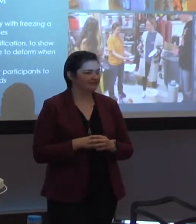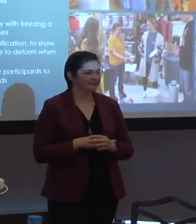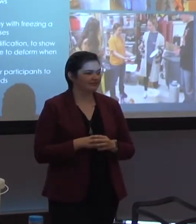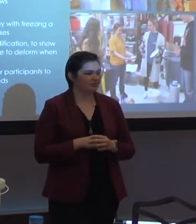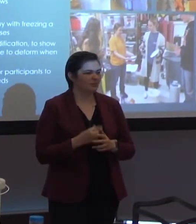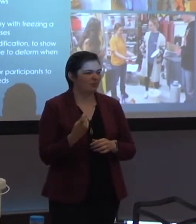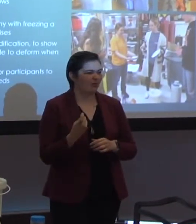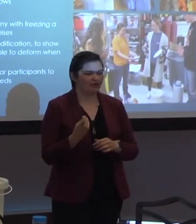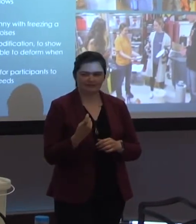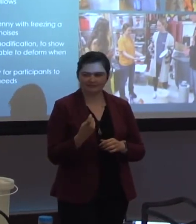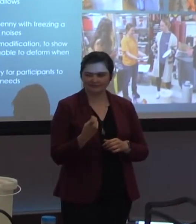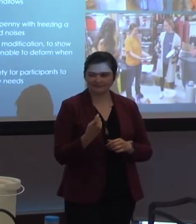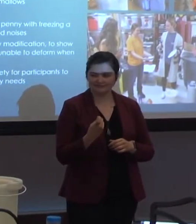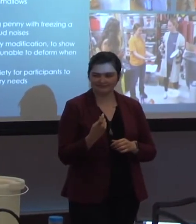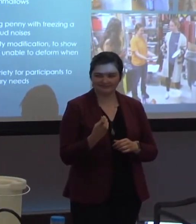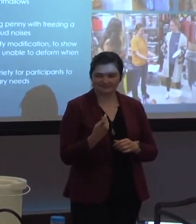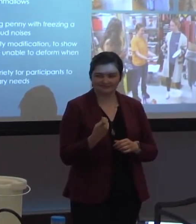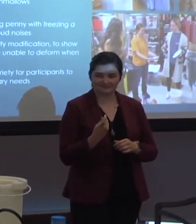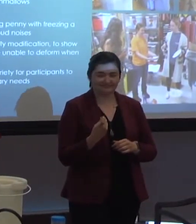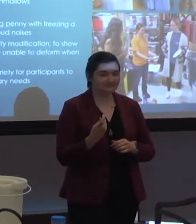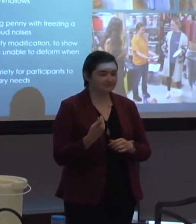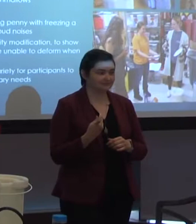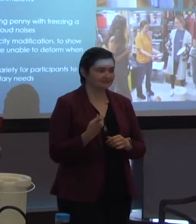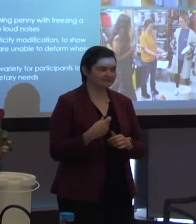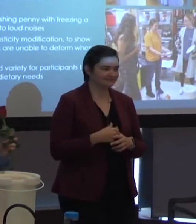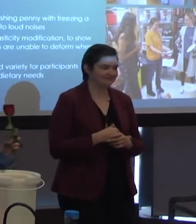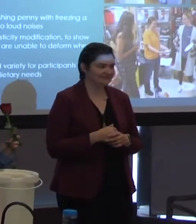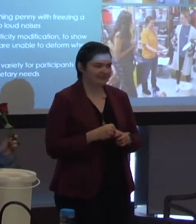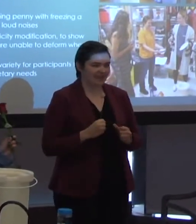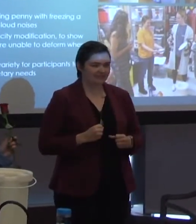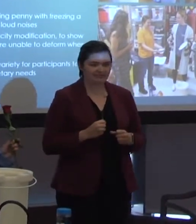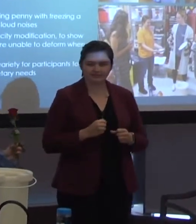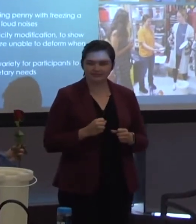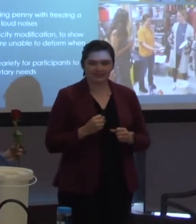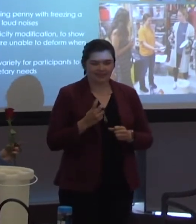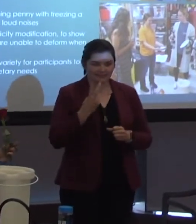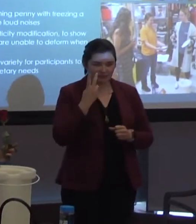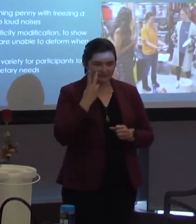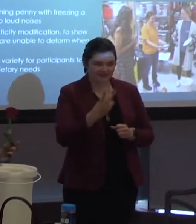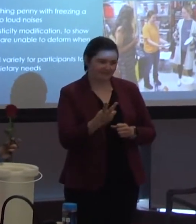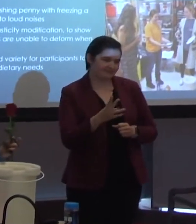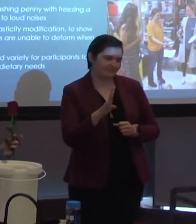And I'll do one more. So, bet you all have seen The Bachelorette,